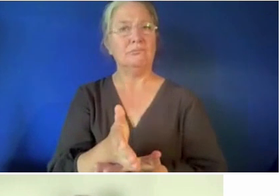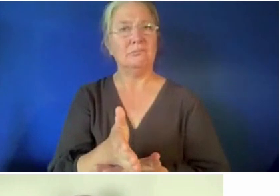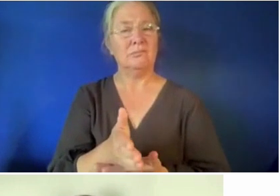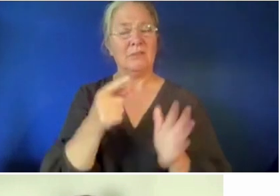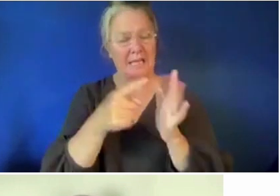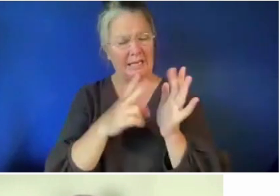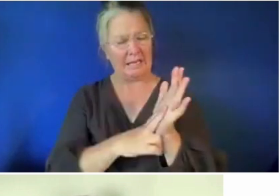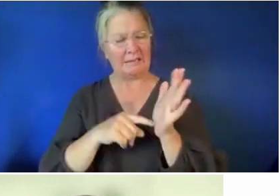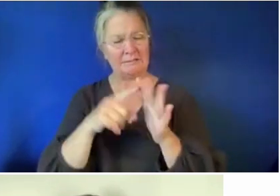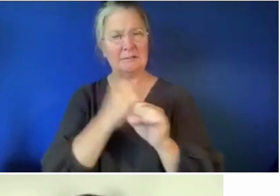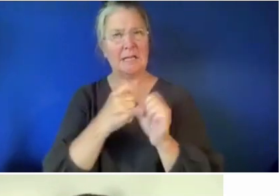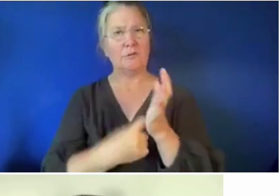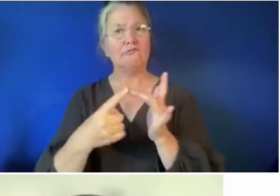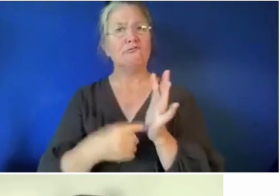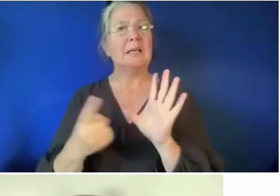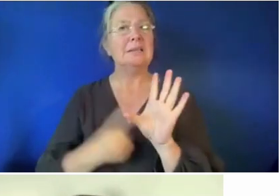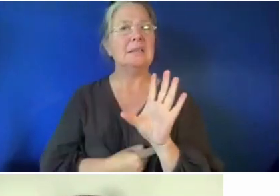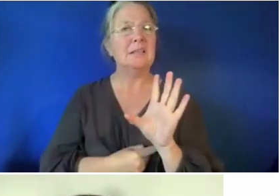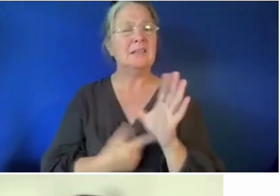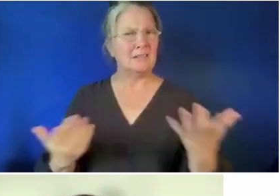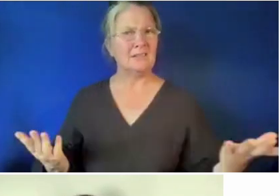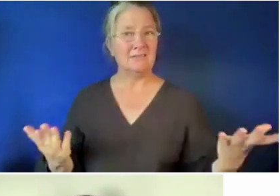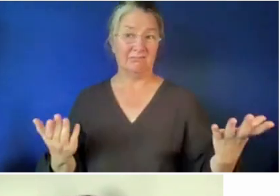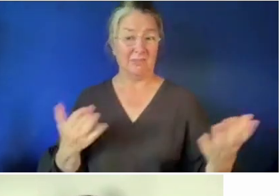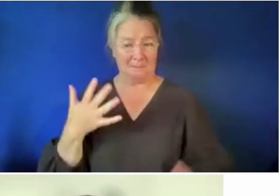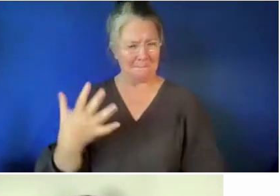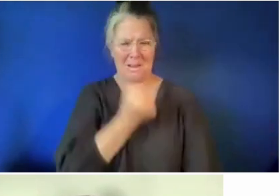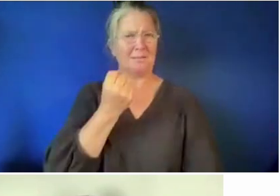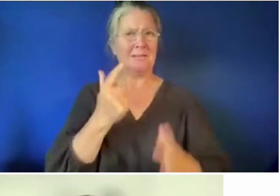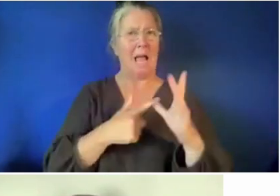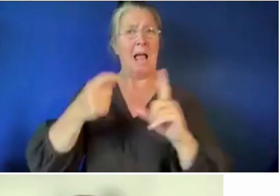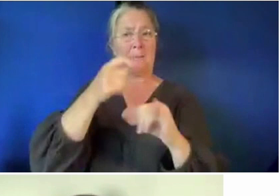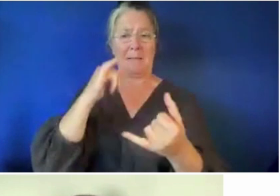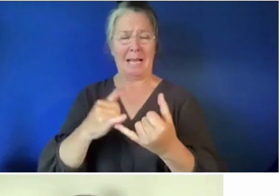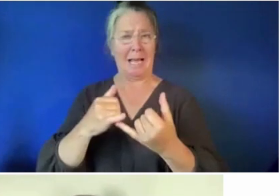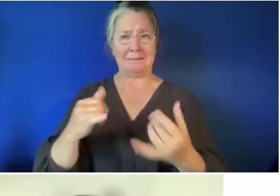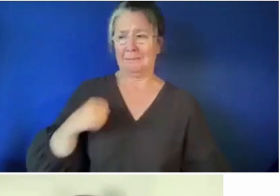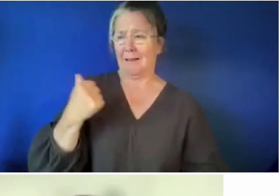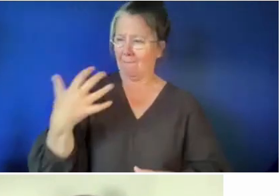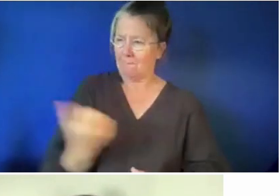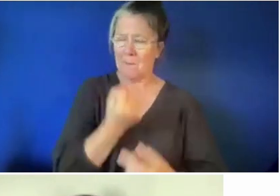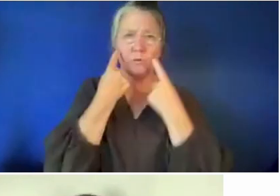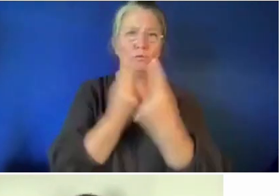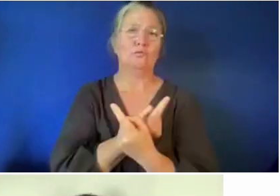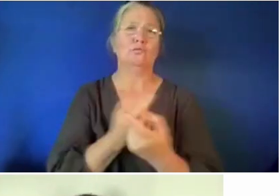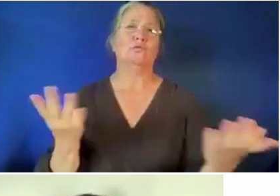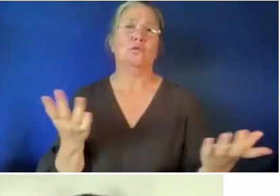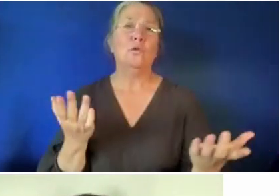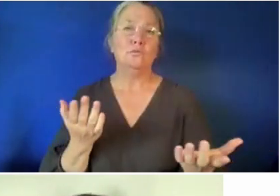So I think that this is just an example that's highlighted back. Yeah. I agree. Bruce, do you have anything more to add?